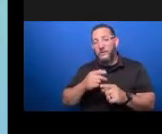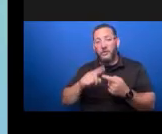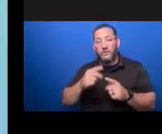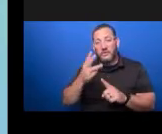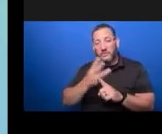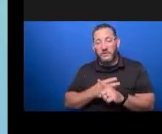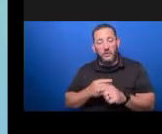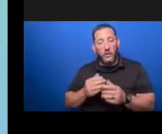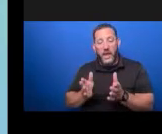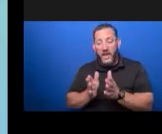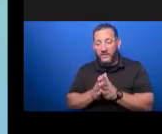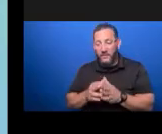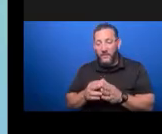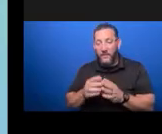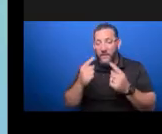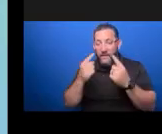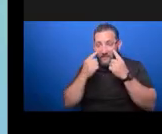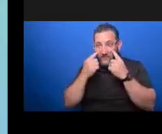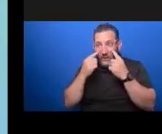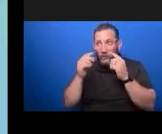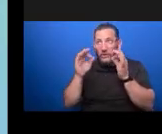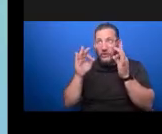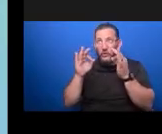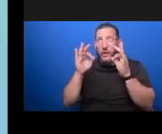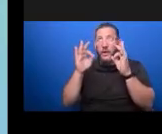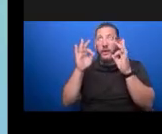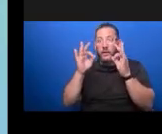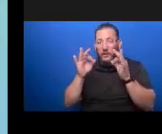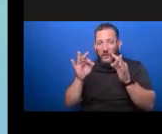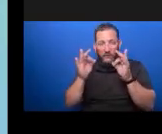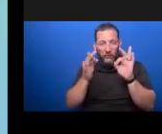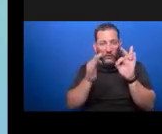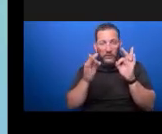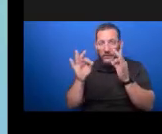is visually track in a vertical and horizontal plane three out